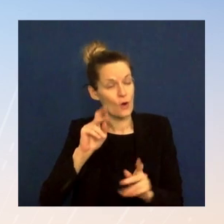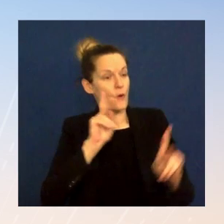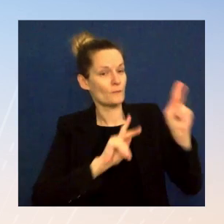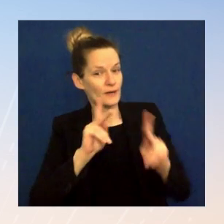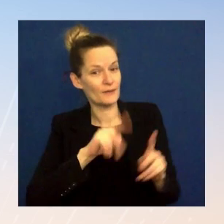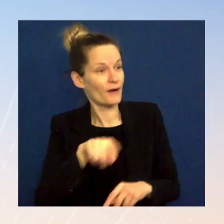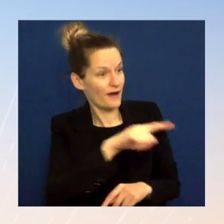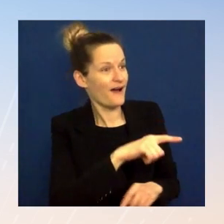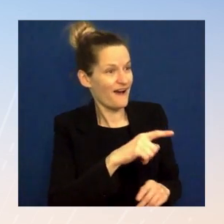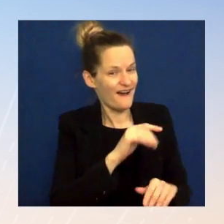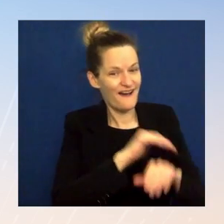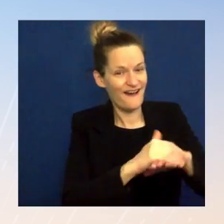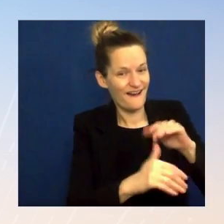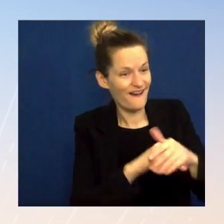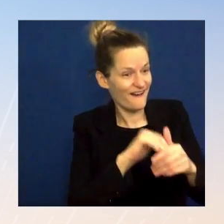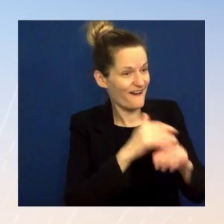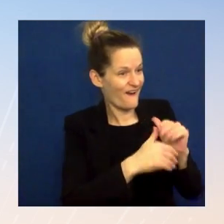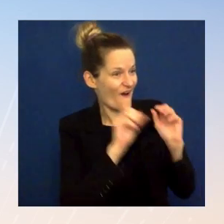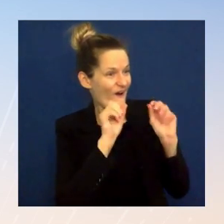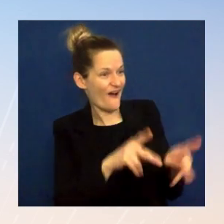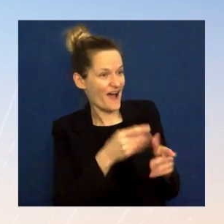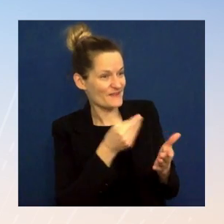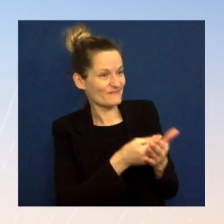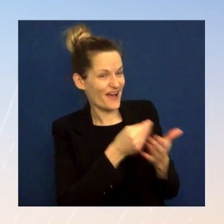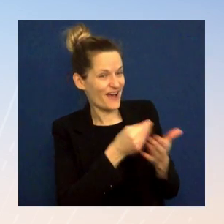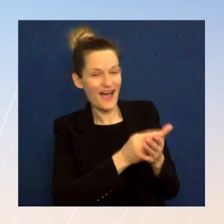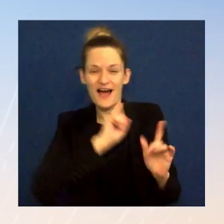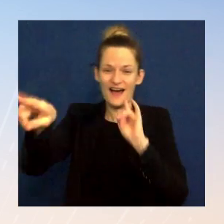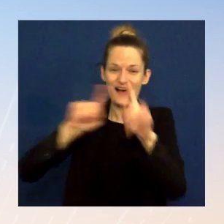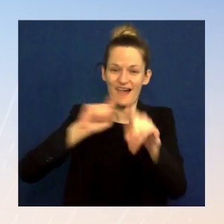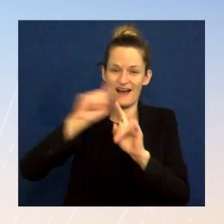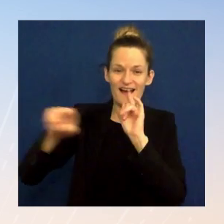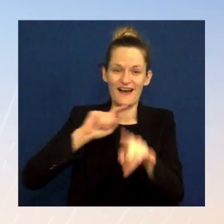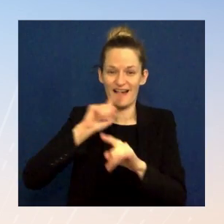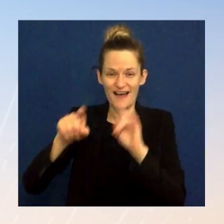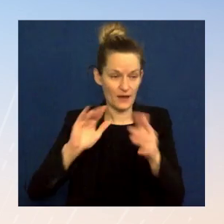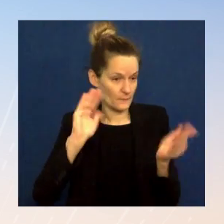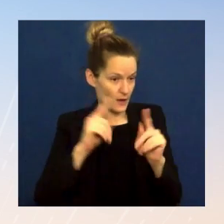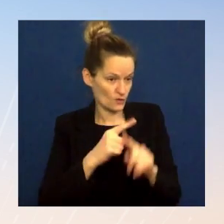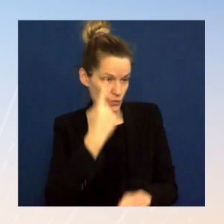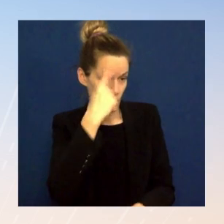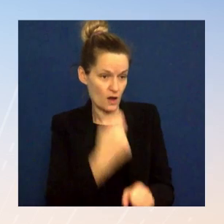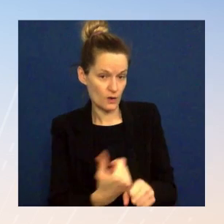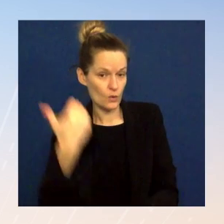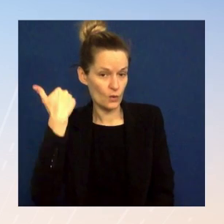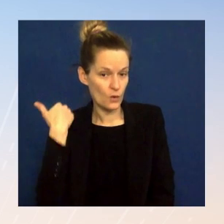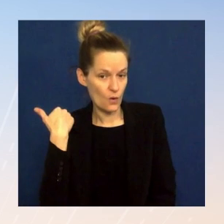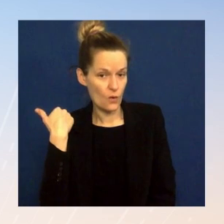[sic] than -- situation than they were a year ago, so they're purchasing more goods. And what we're seeing right now are terminals that are filled